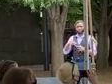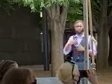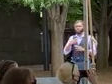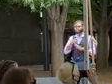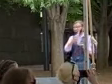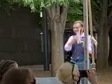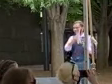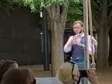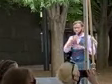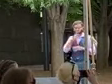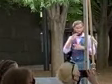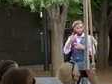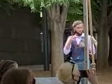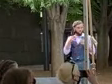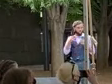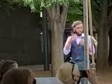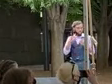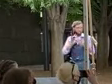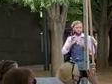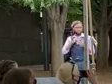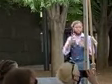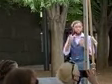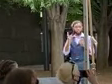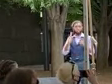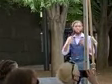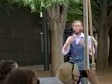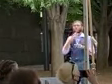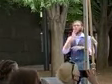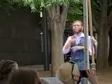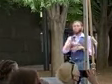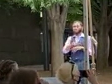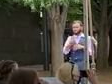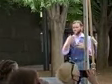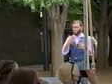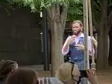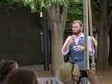In fact as I tell a lot of people who say to me, she's now confined to a wheelchair